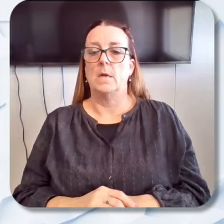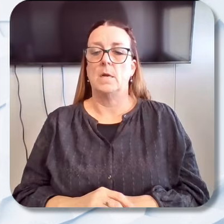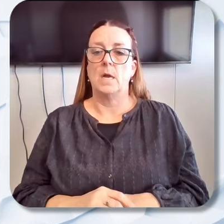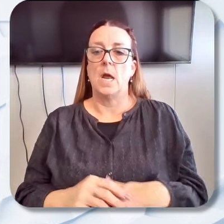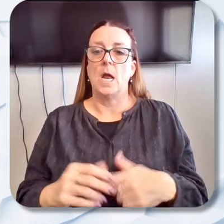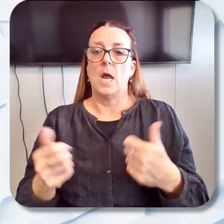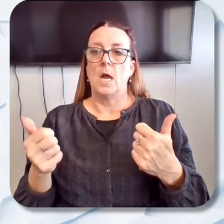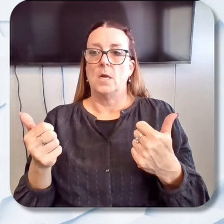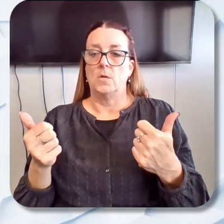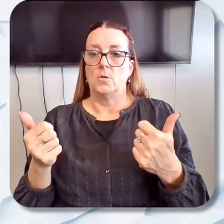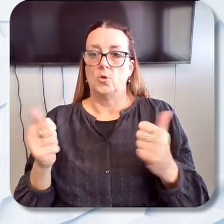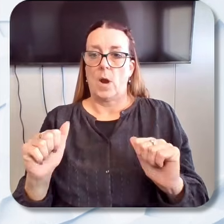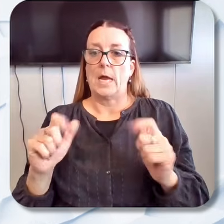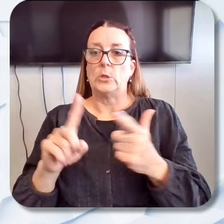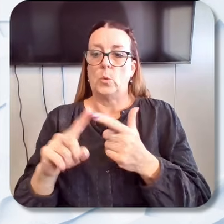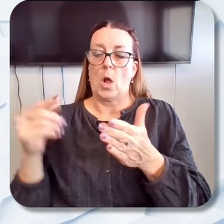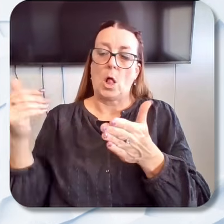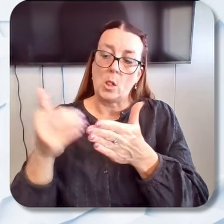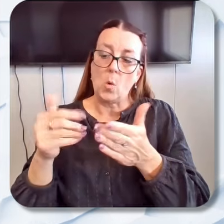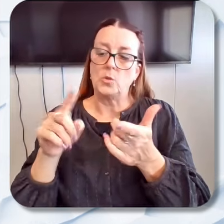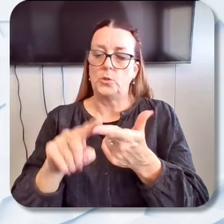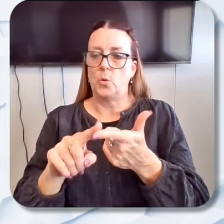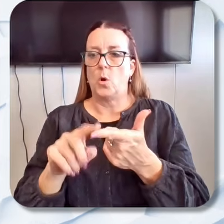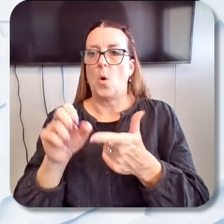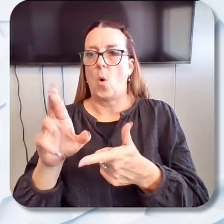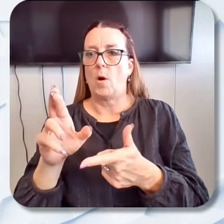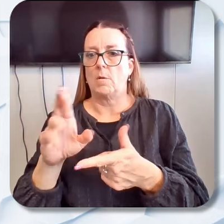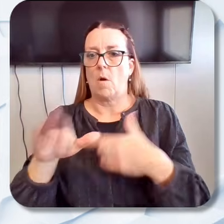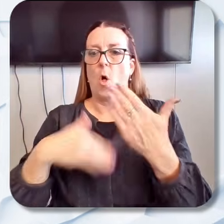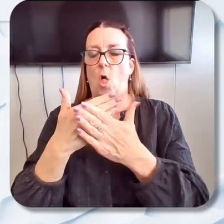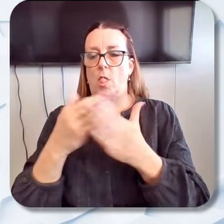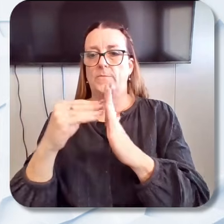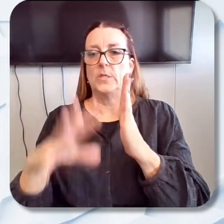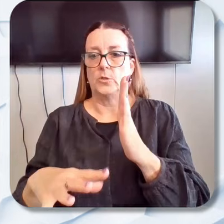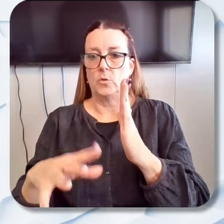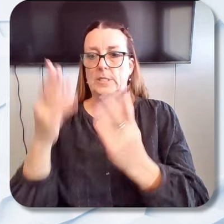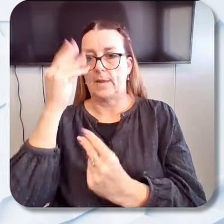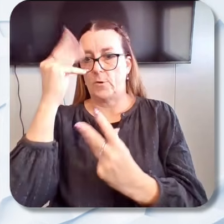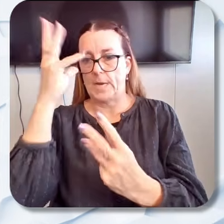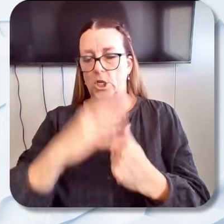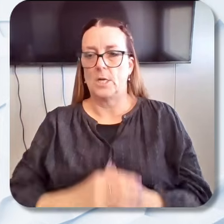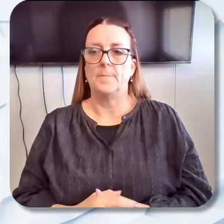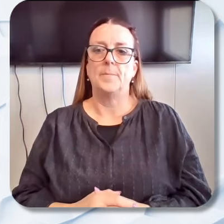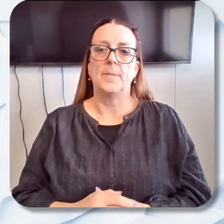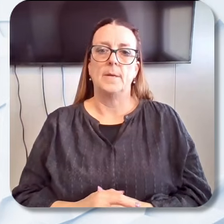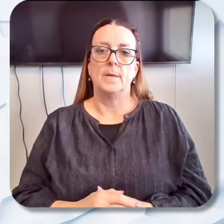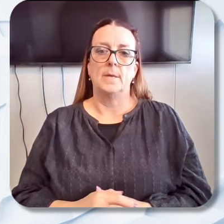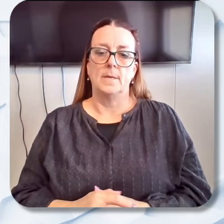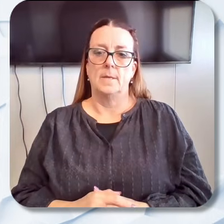as close to or as if you can please enter all of these students information.